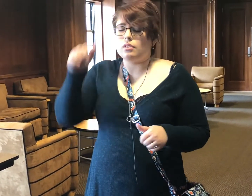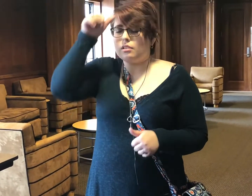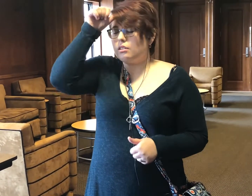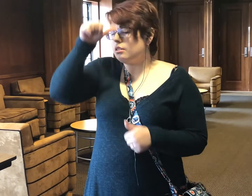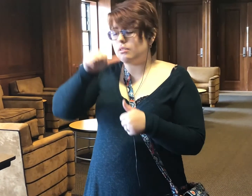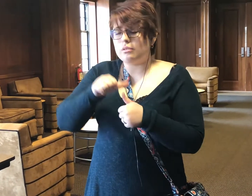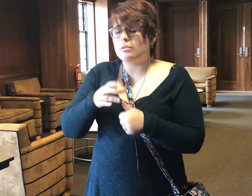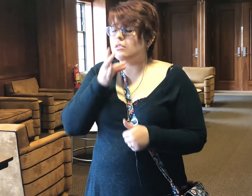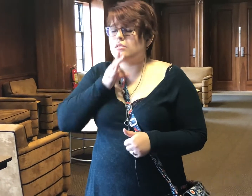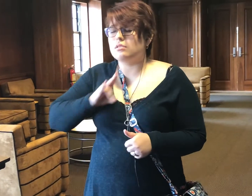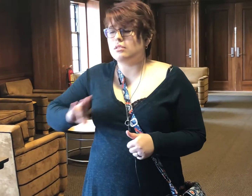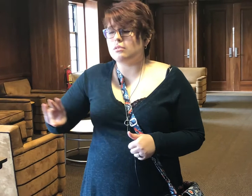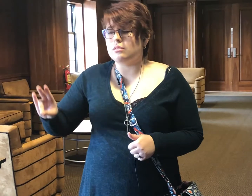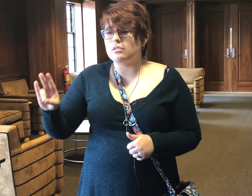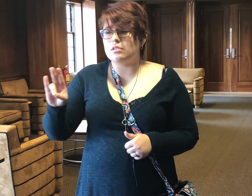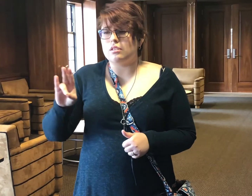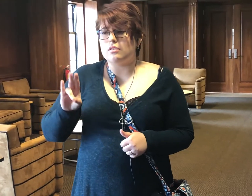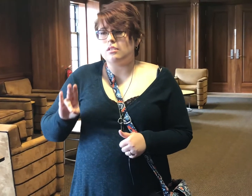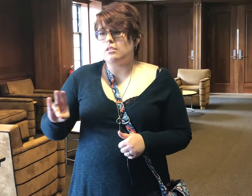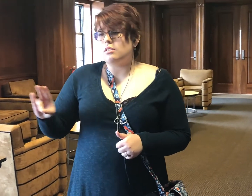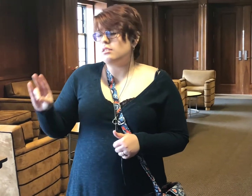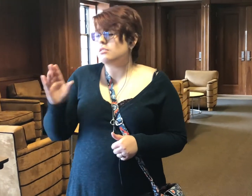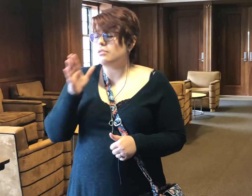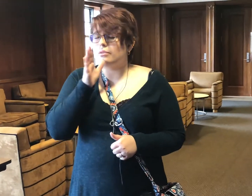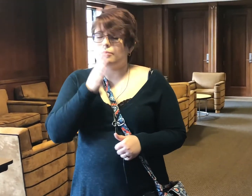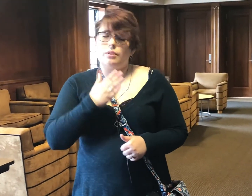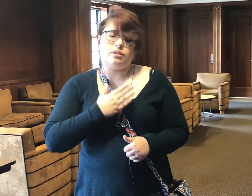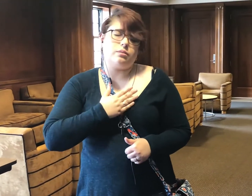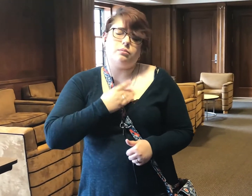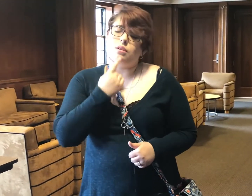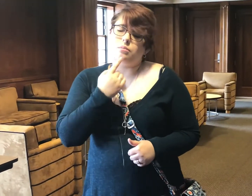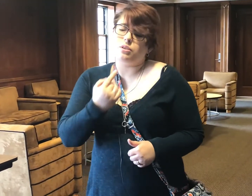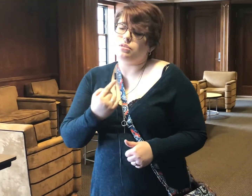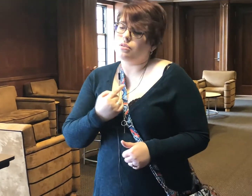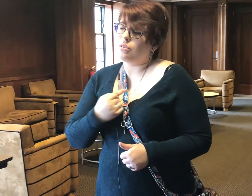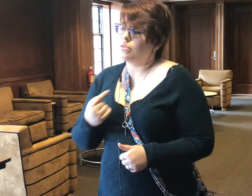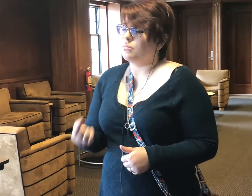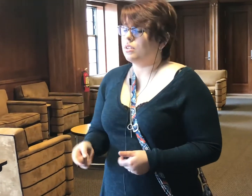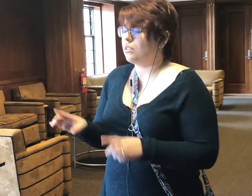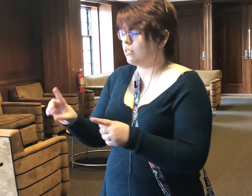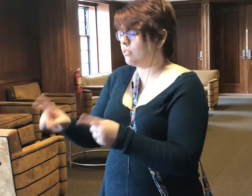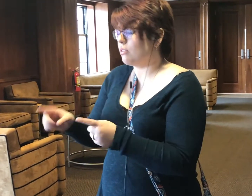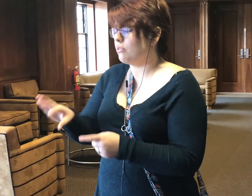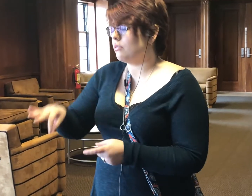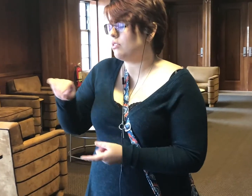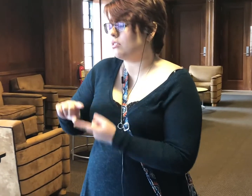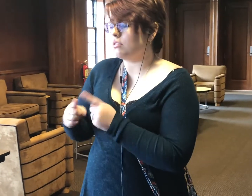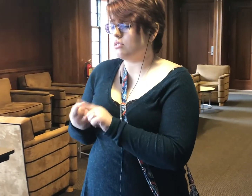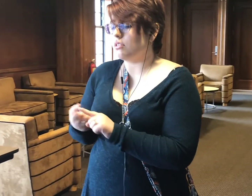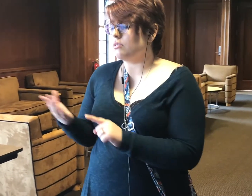Once I was seven years old, momma told me Go make yourself some friends or you'll be